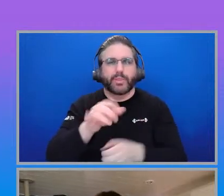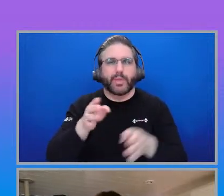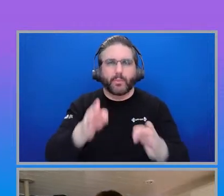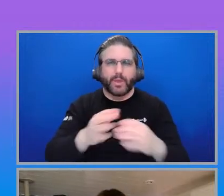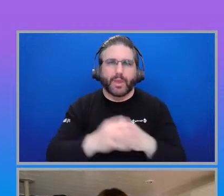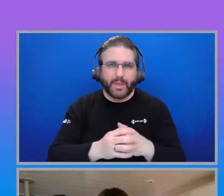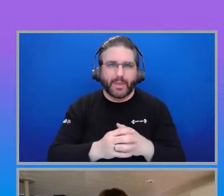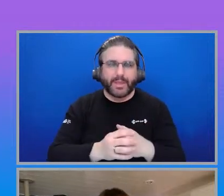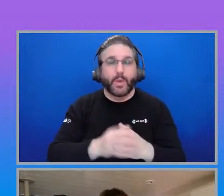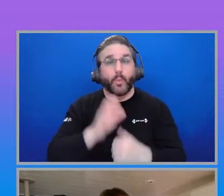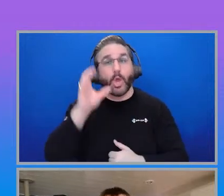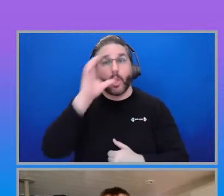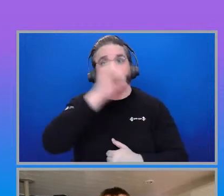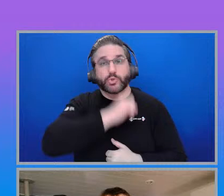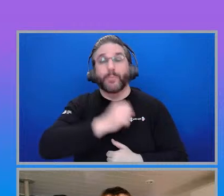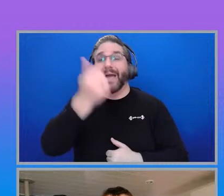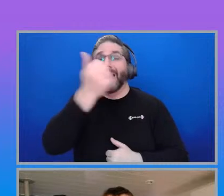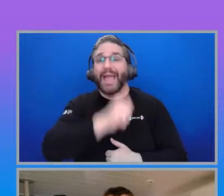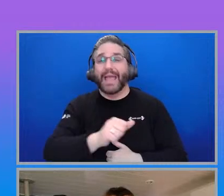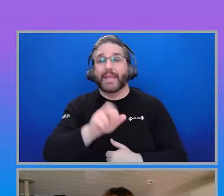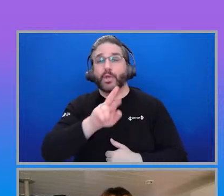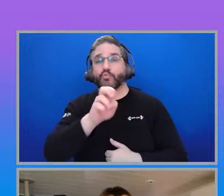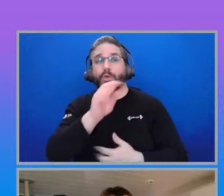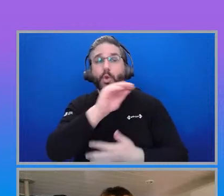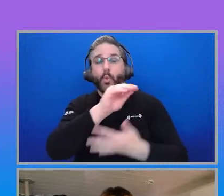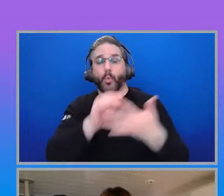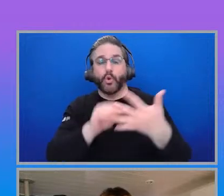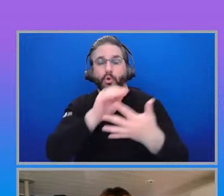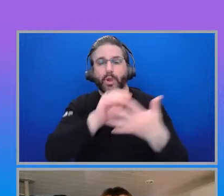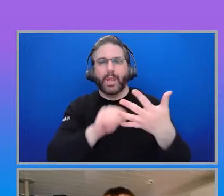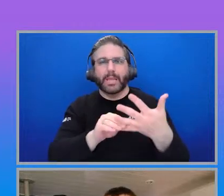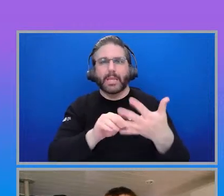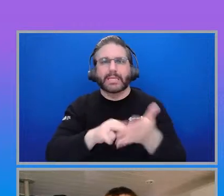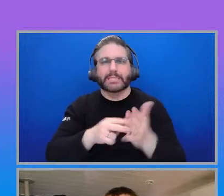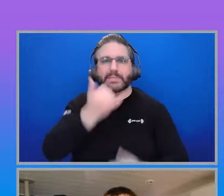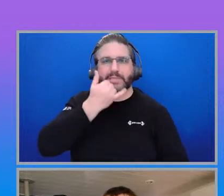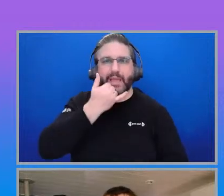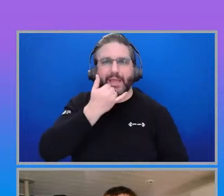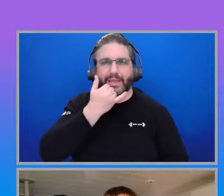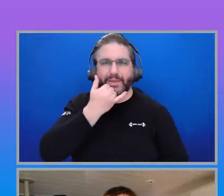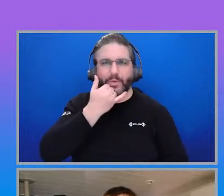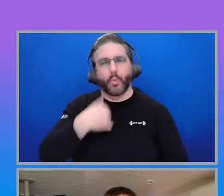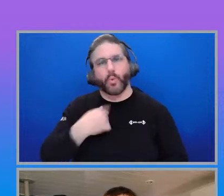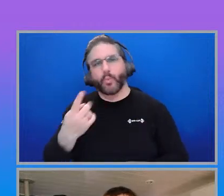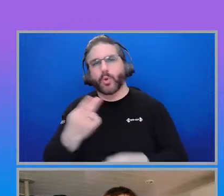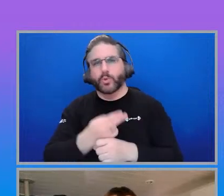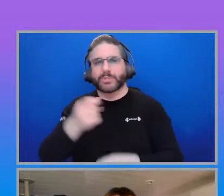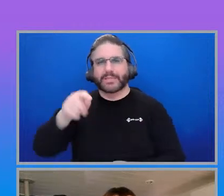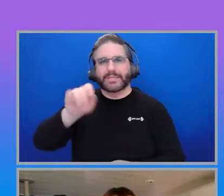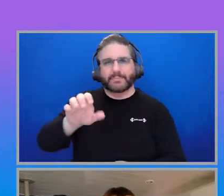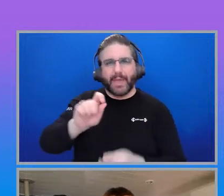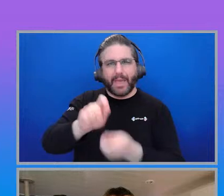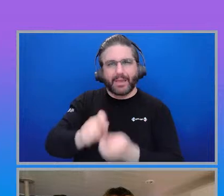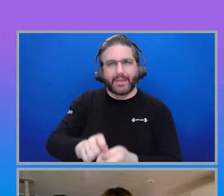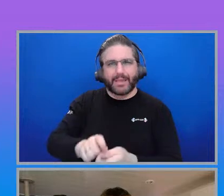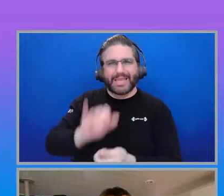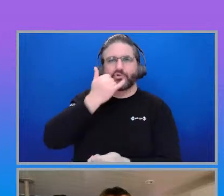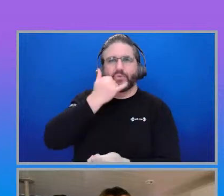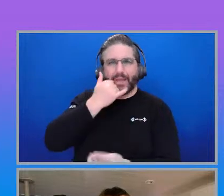kind of assumes that all reordering is a mistake, or if people using the spec